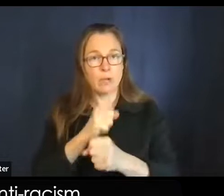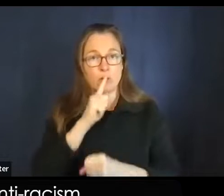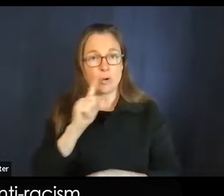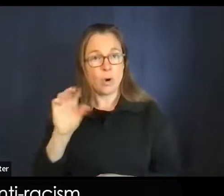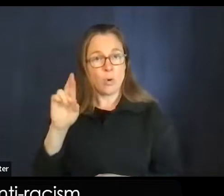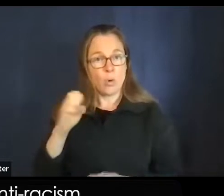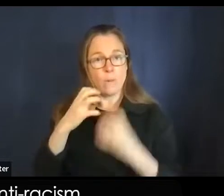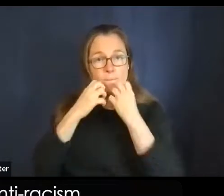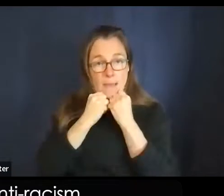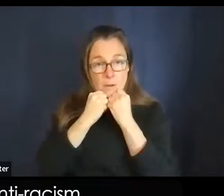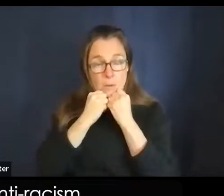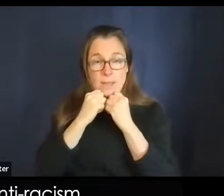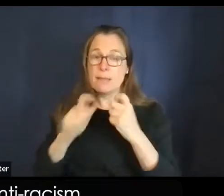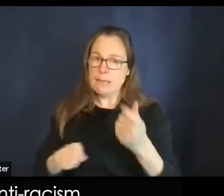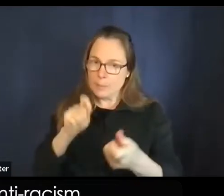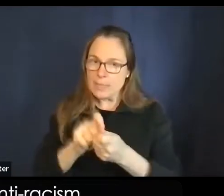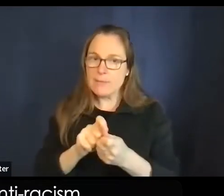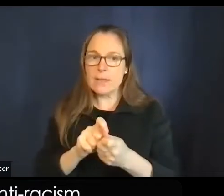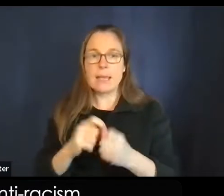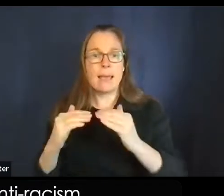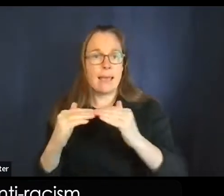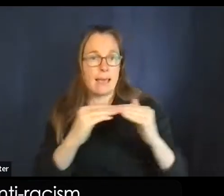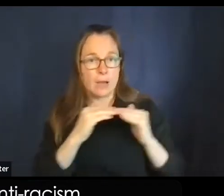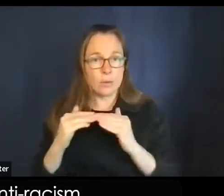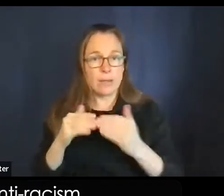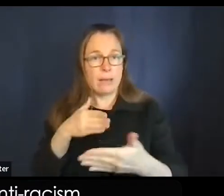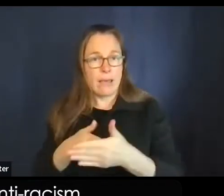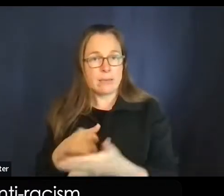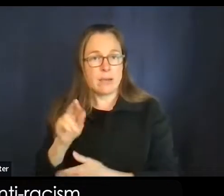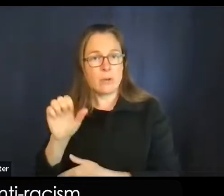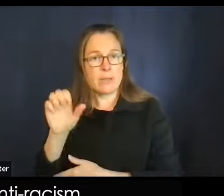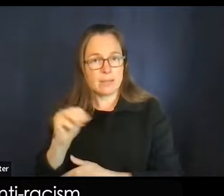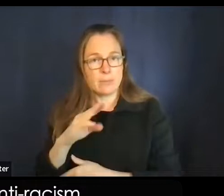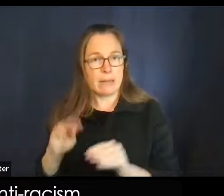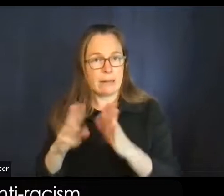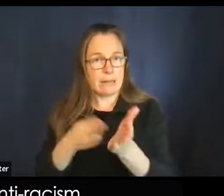especially equity, anti-racism and transparency, are kept in sharp focus moving forward.